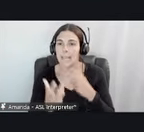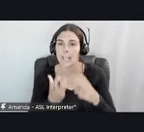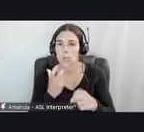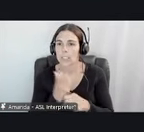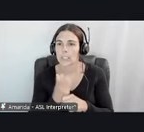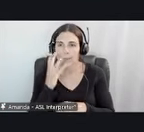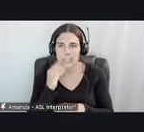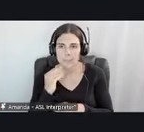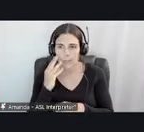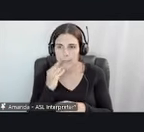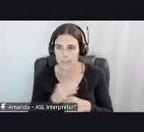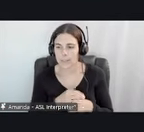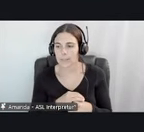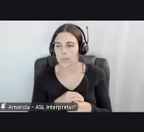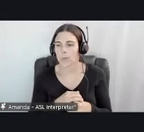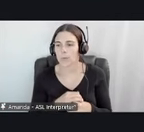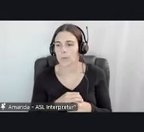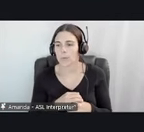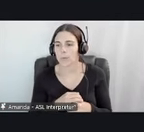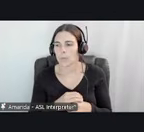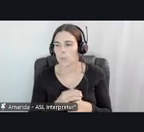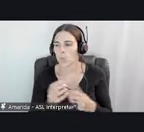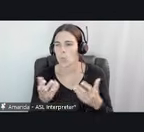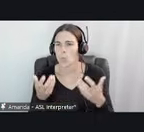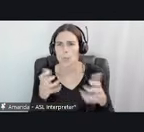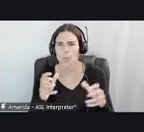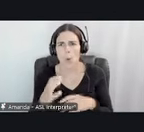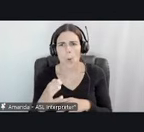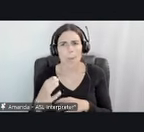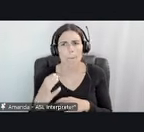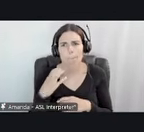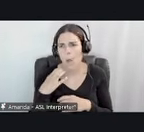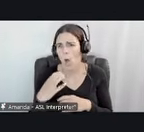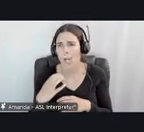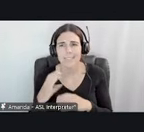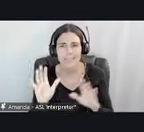uh desire to come in and be the boss of anybody. We want to take the infrastructure